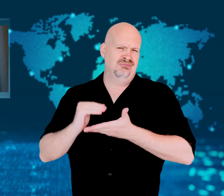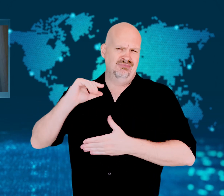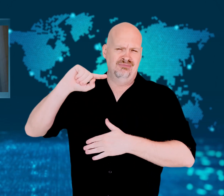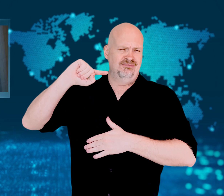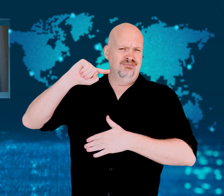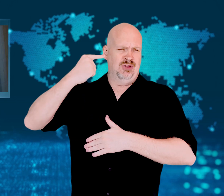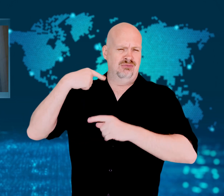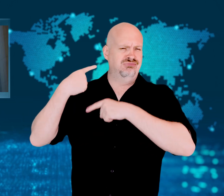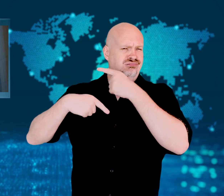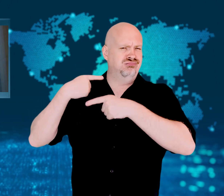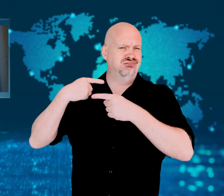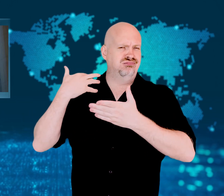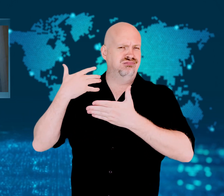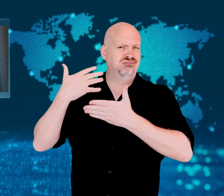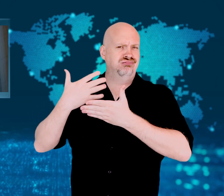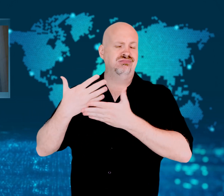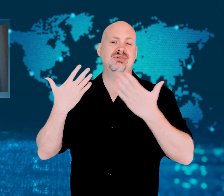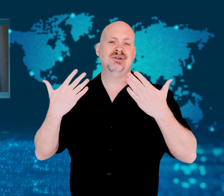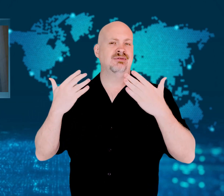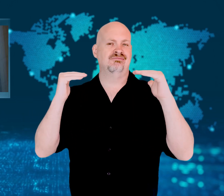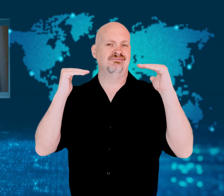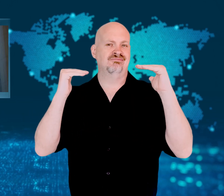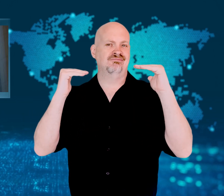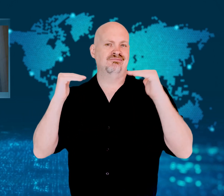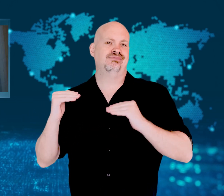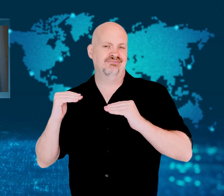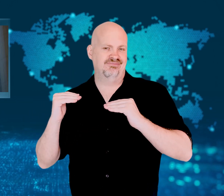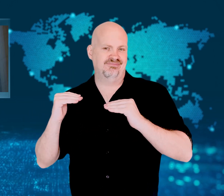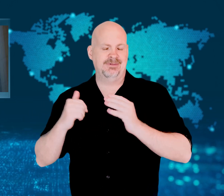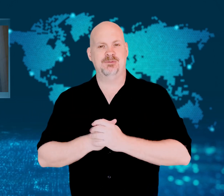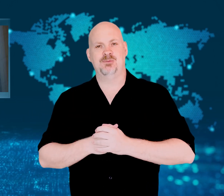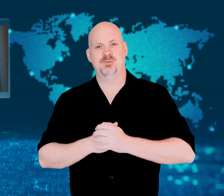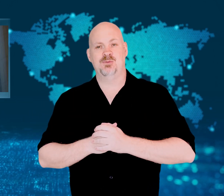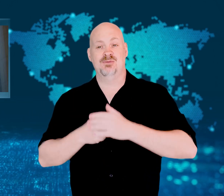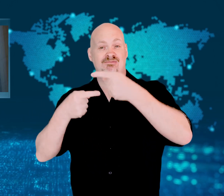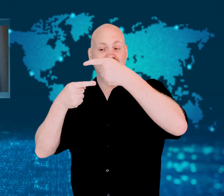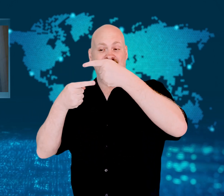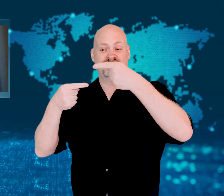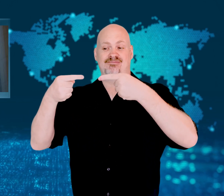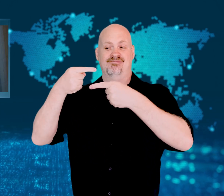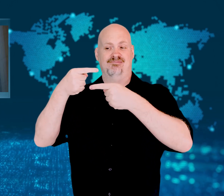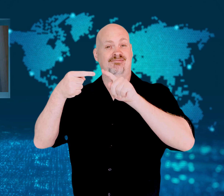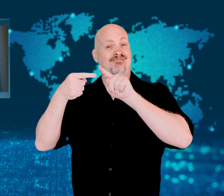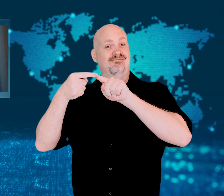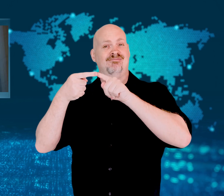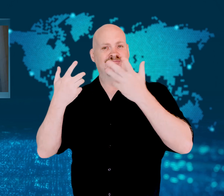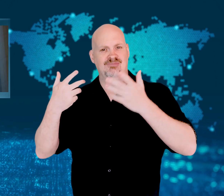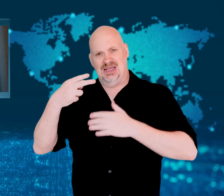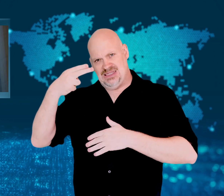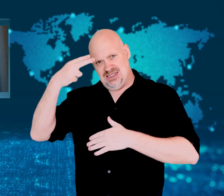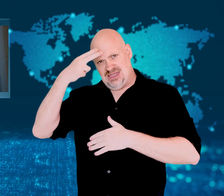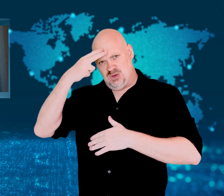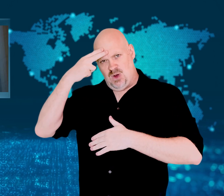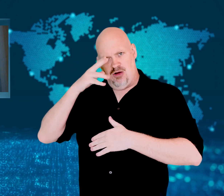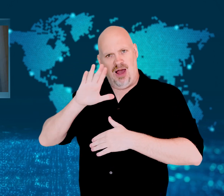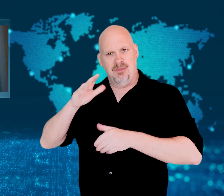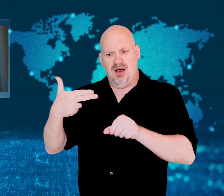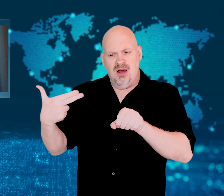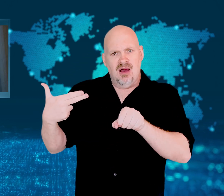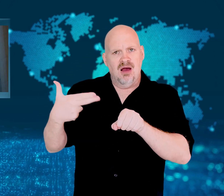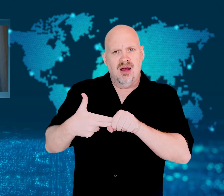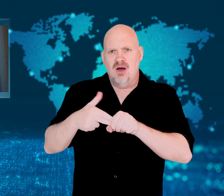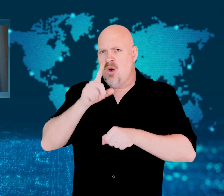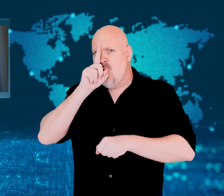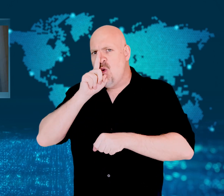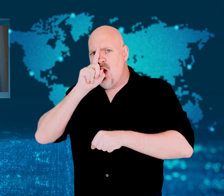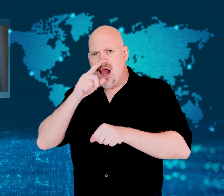A gas and oil producer from Saudi Arabia is at the top again.